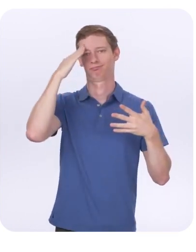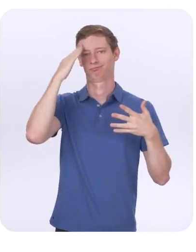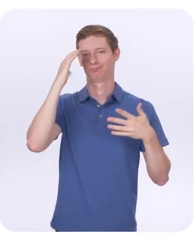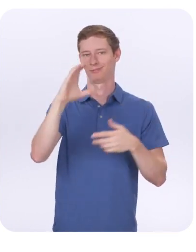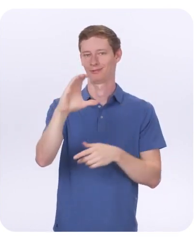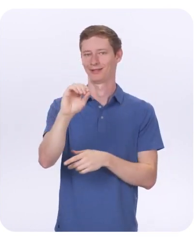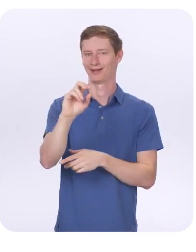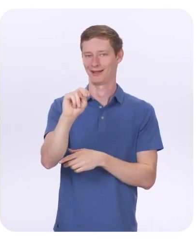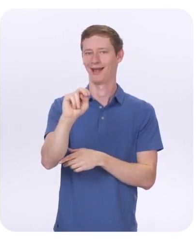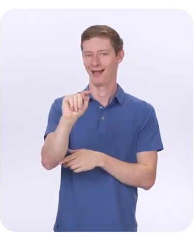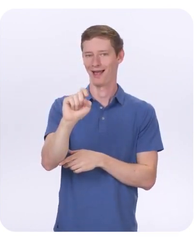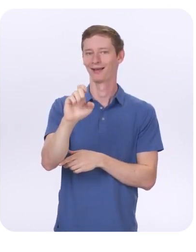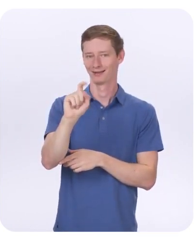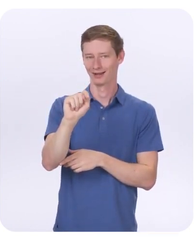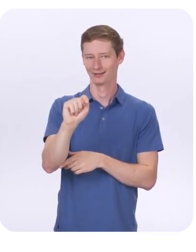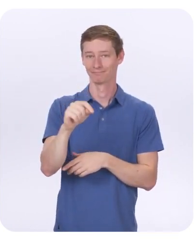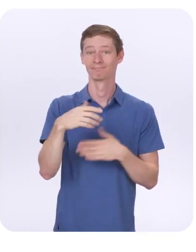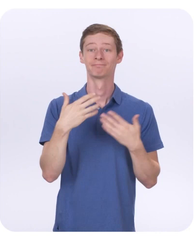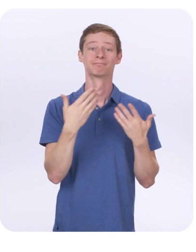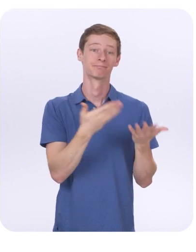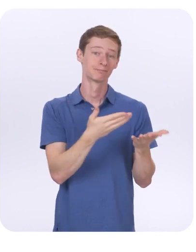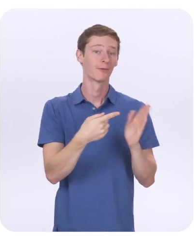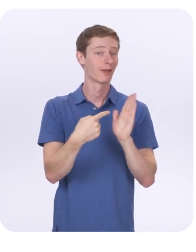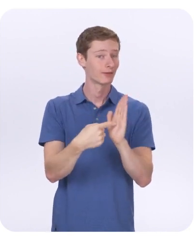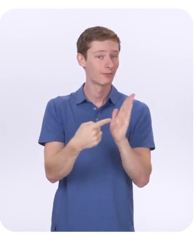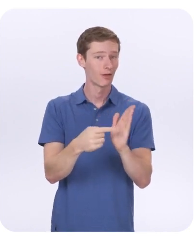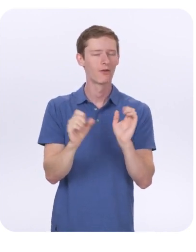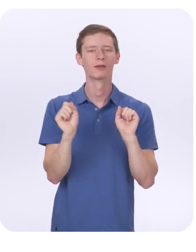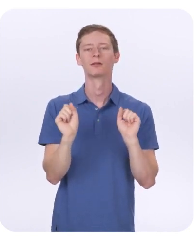an example of usage of this class that comes after in the menu.